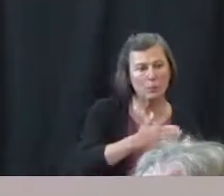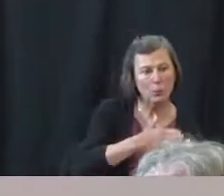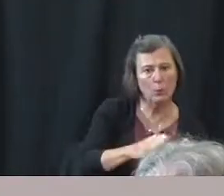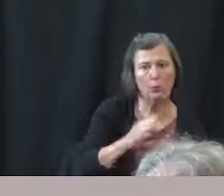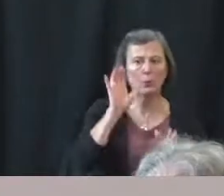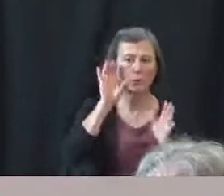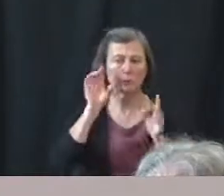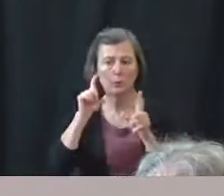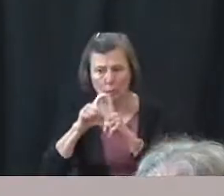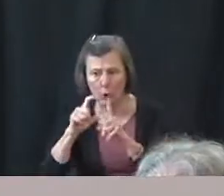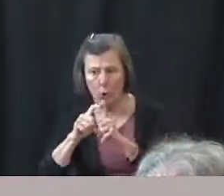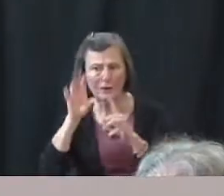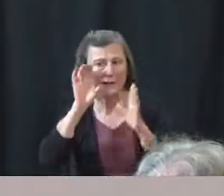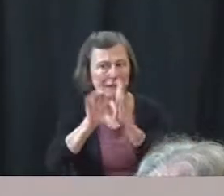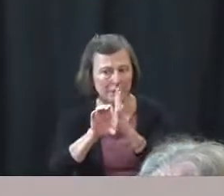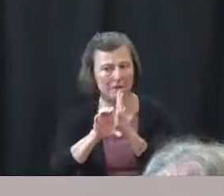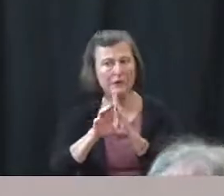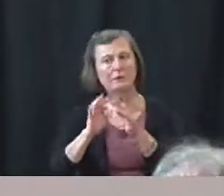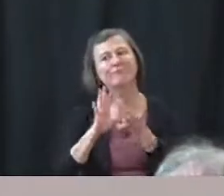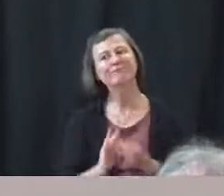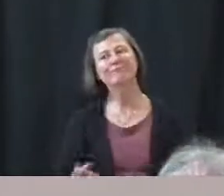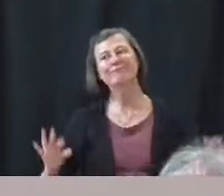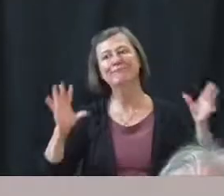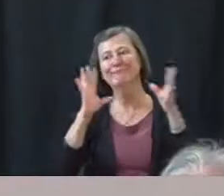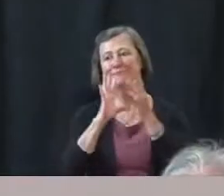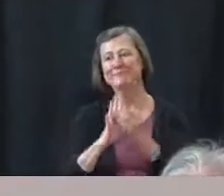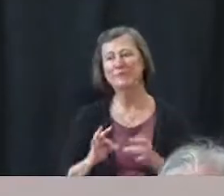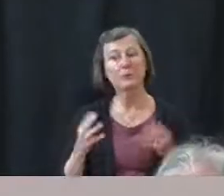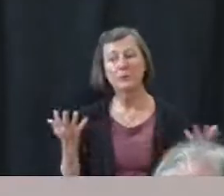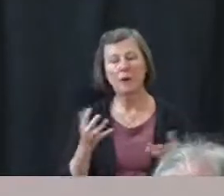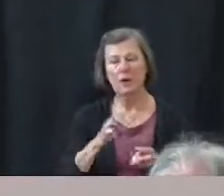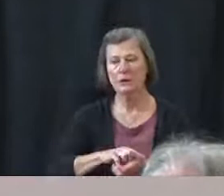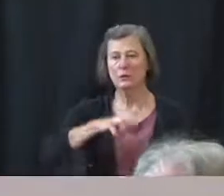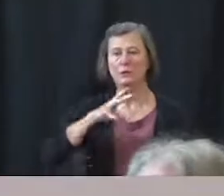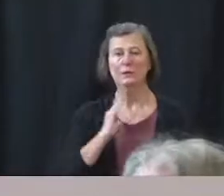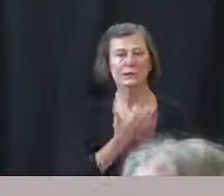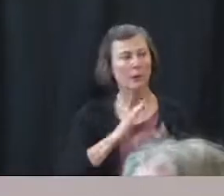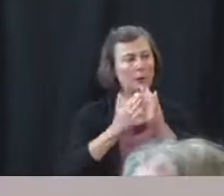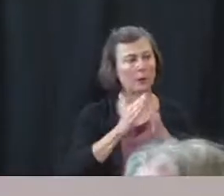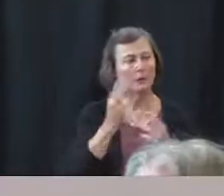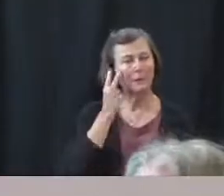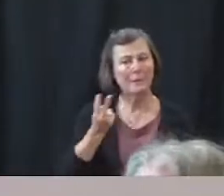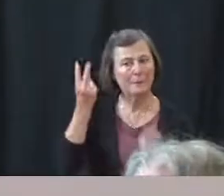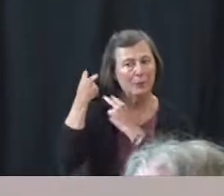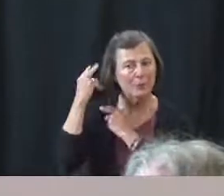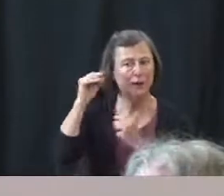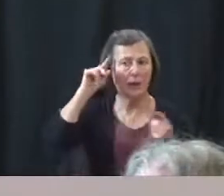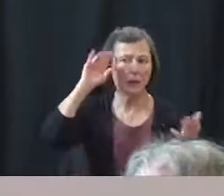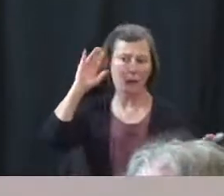stories to enrich our community of memory and hope.